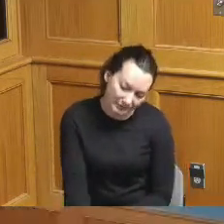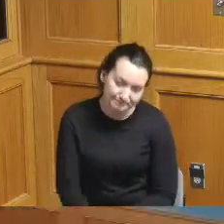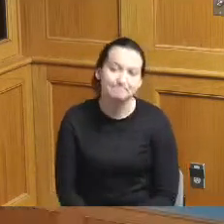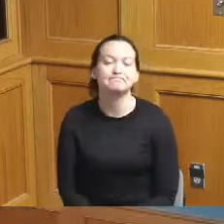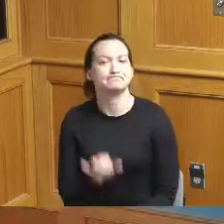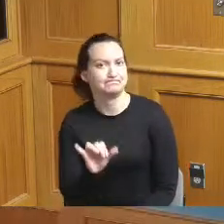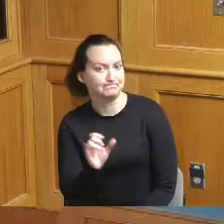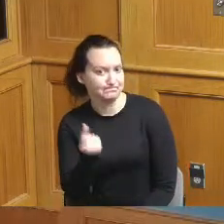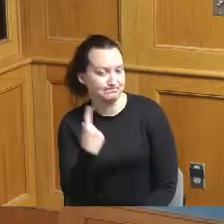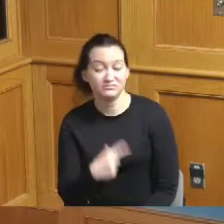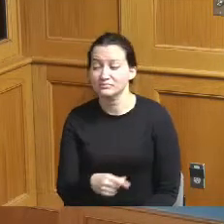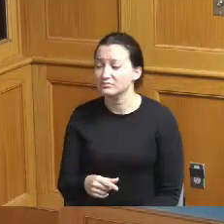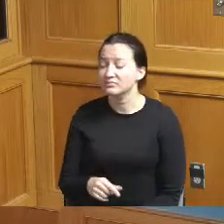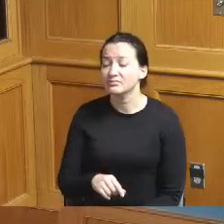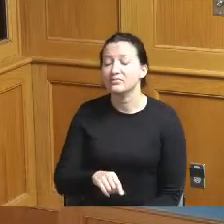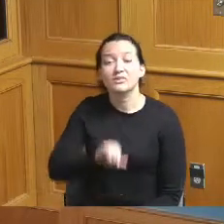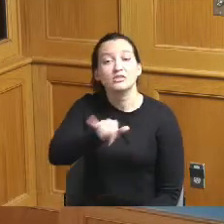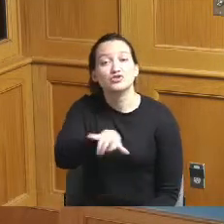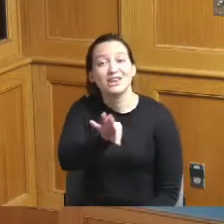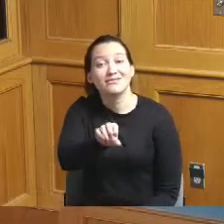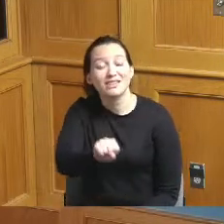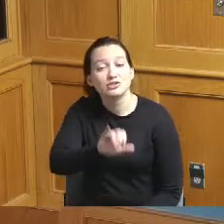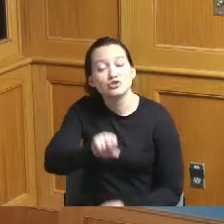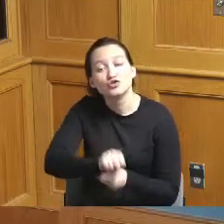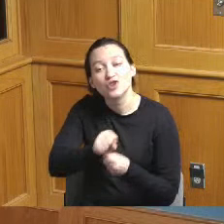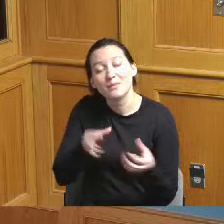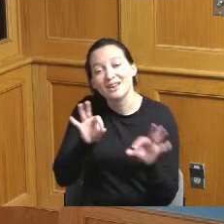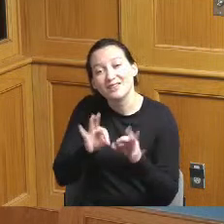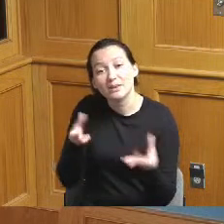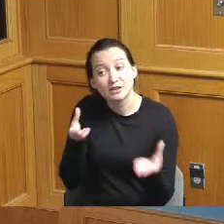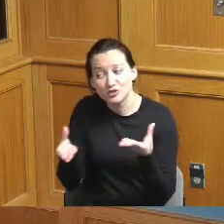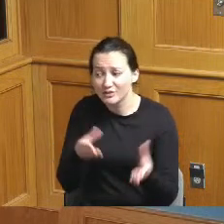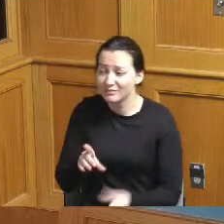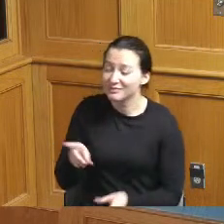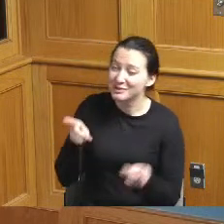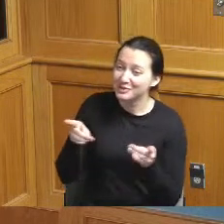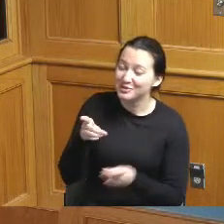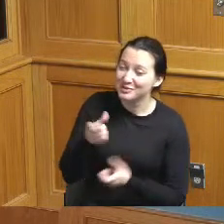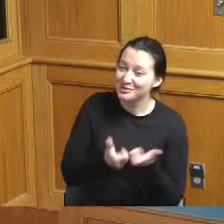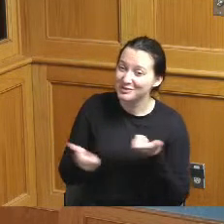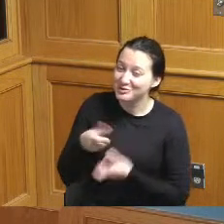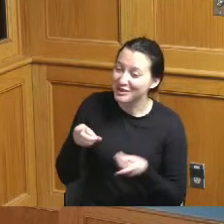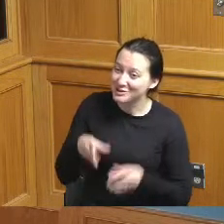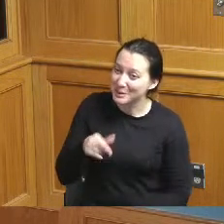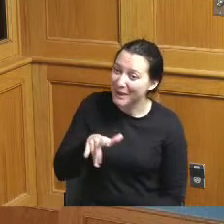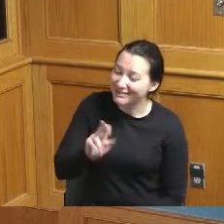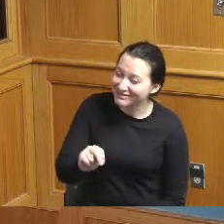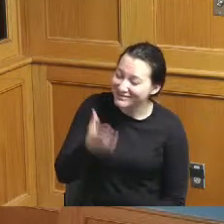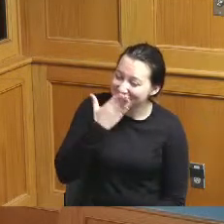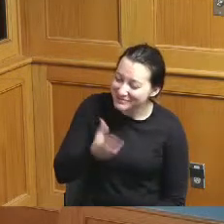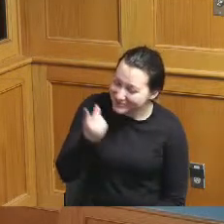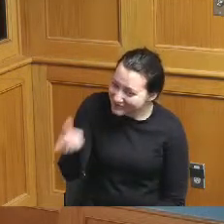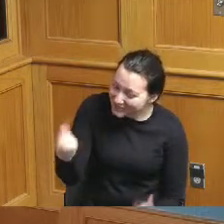okay job and family services Director Patton welcome thank you Madam President good afternoon